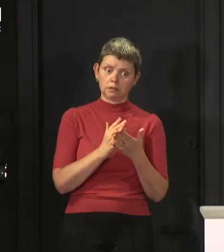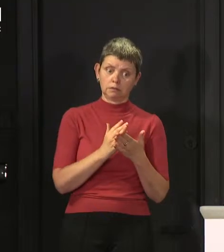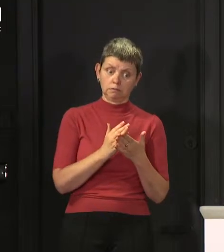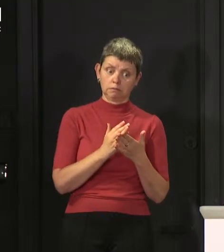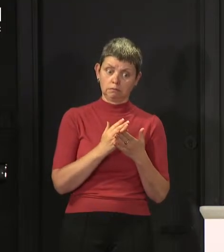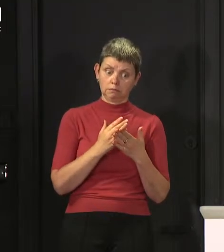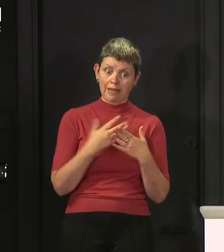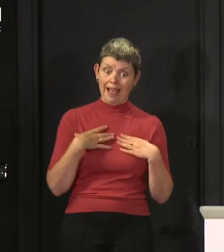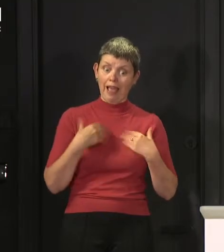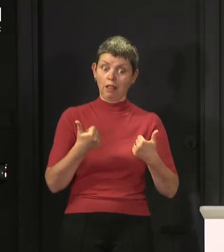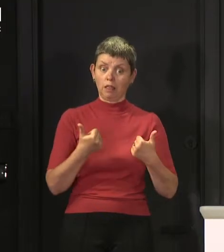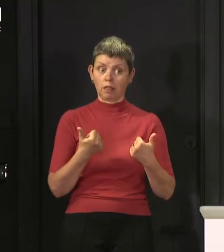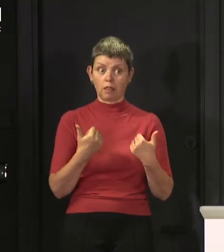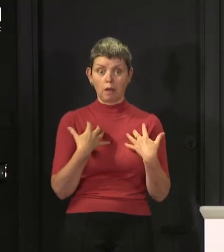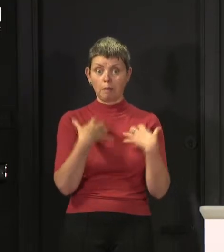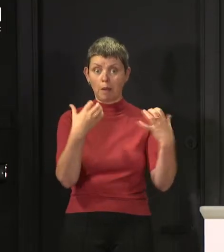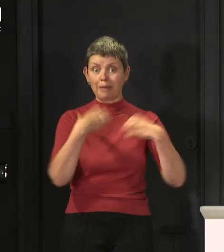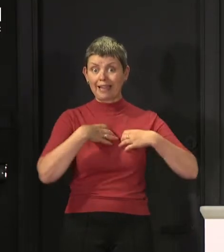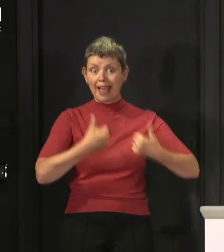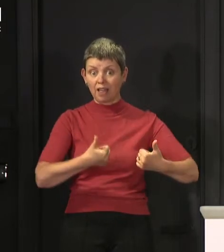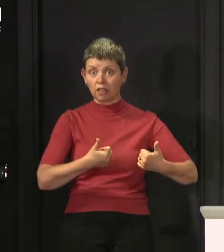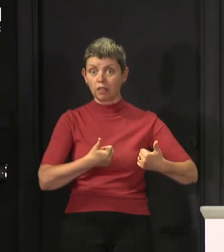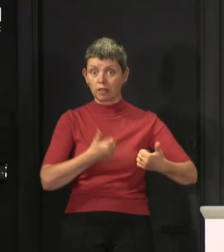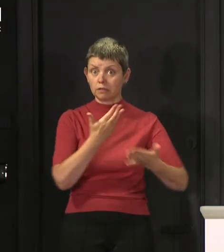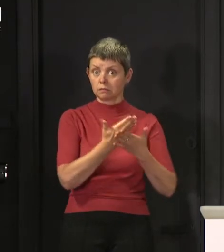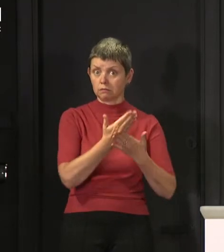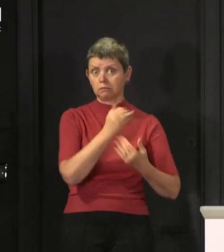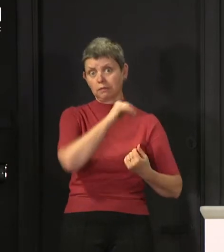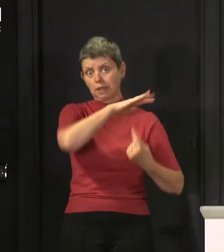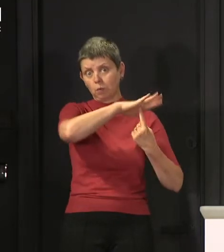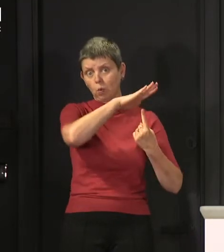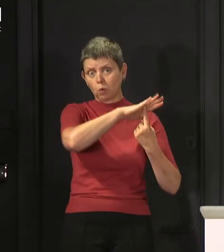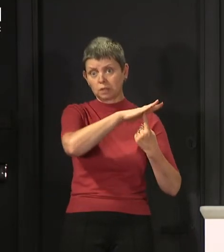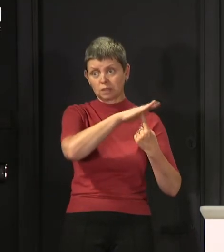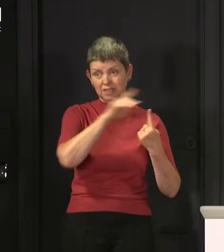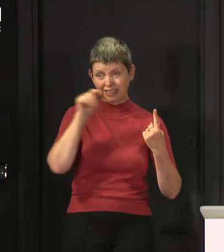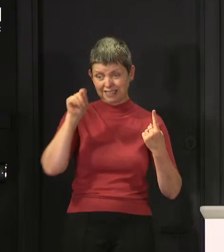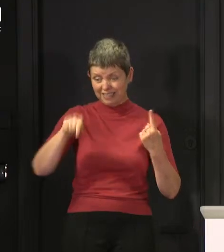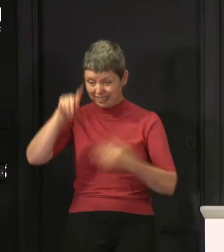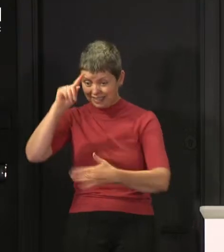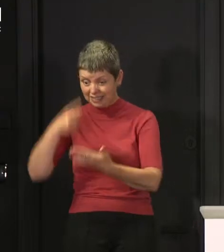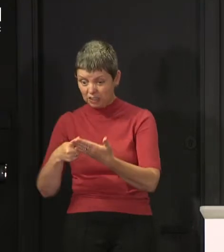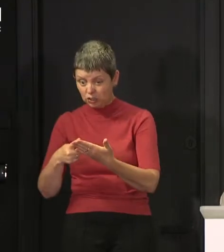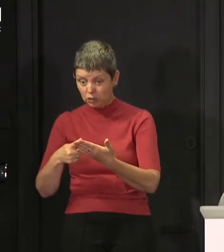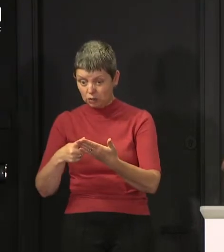health. Are we taking decisions that are consistent with keeping the virus under control, or could